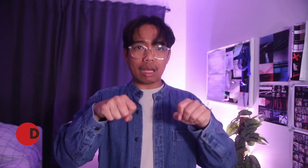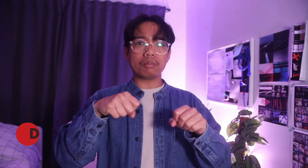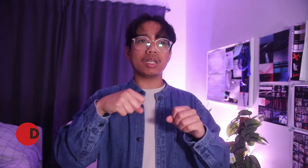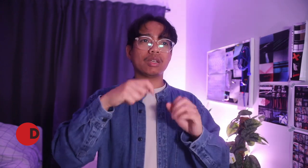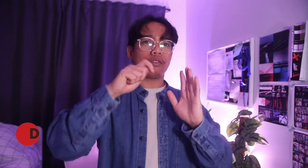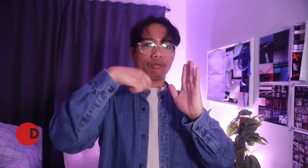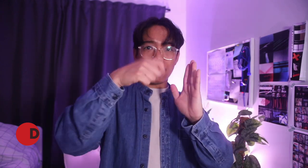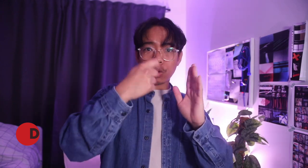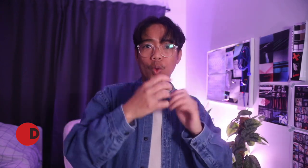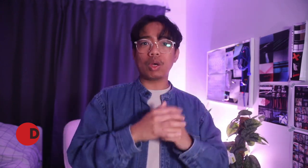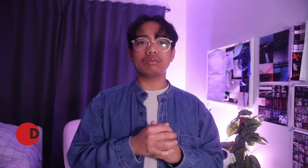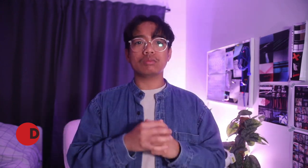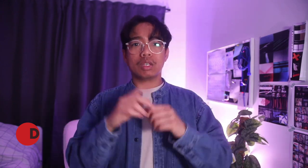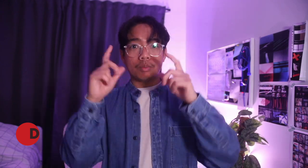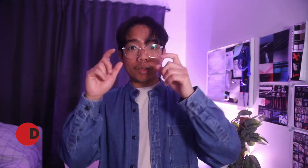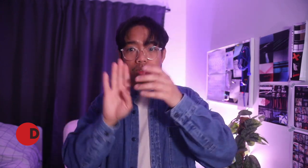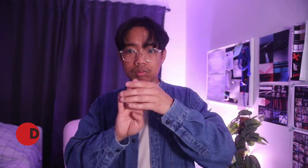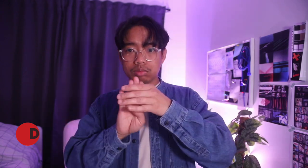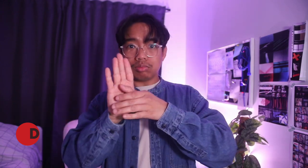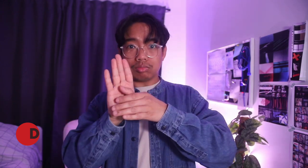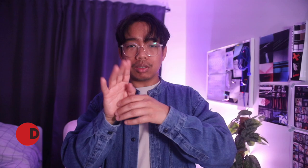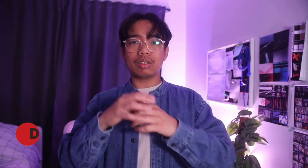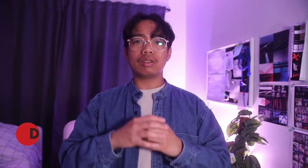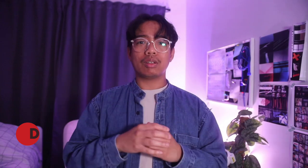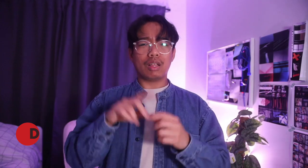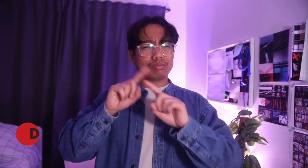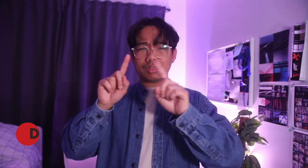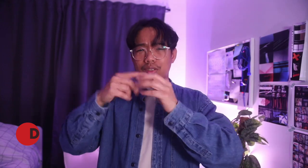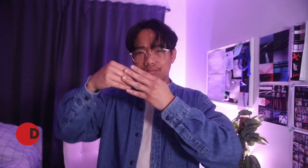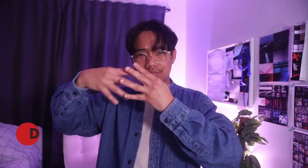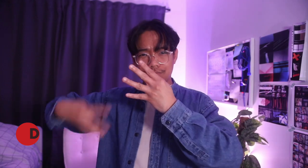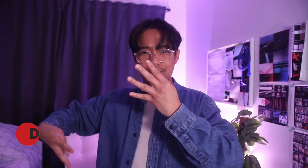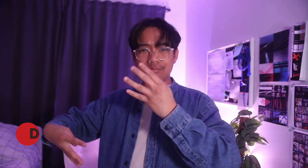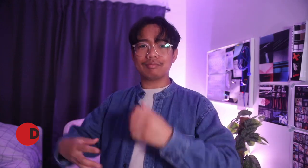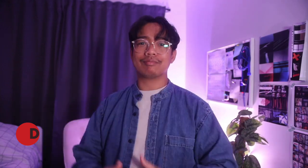Polaroids and many different types - we use them all.